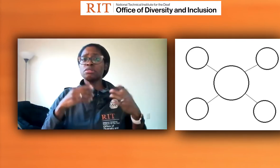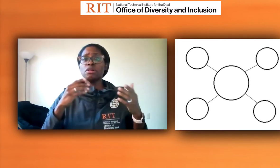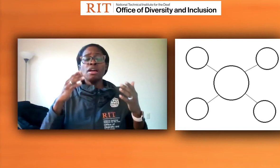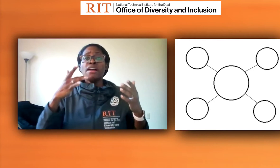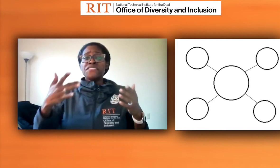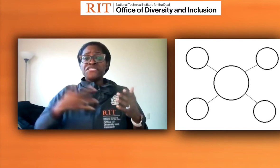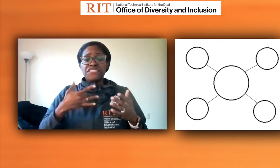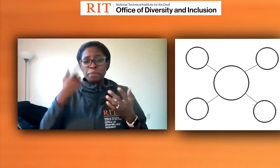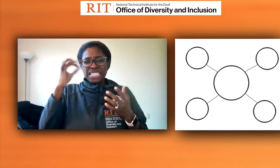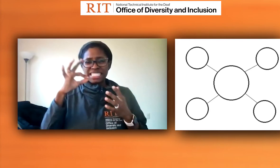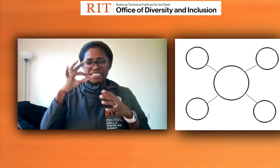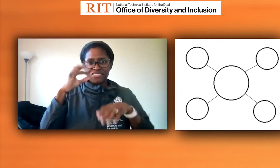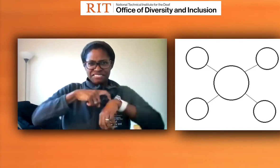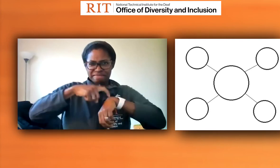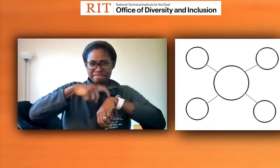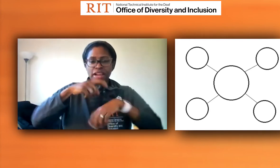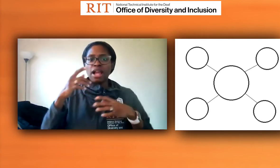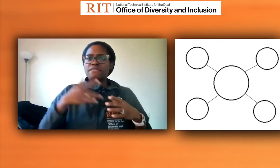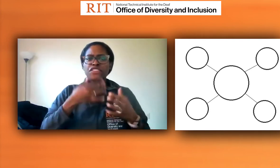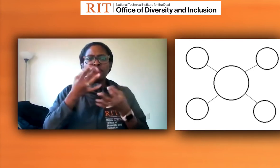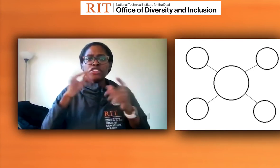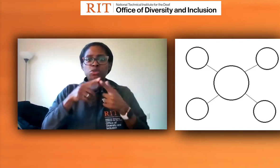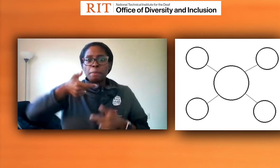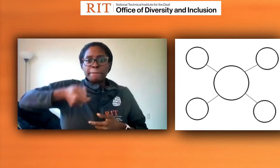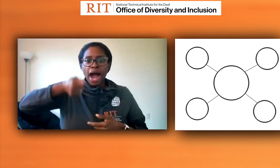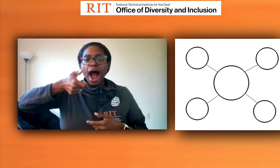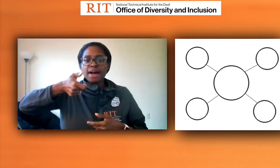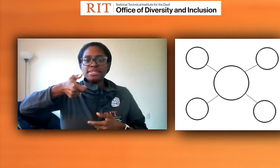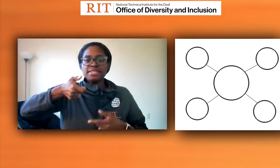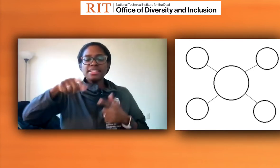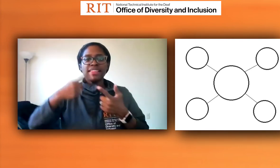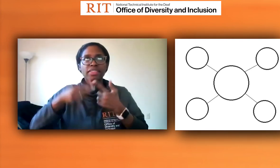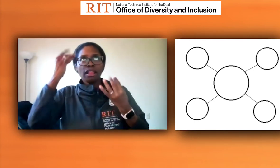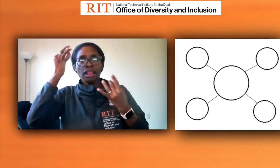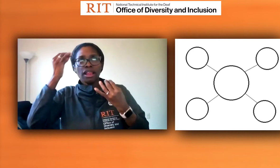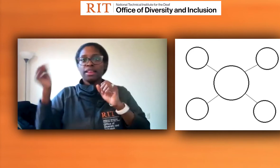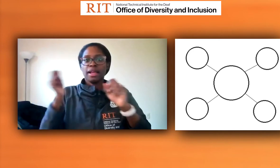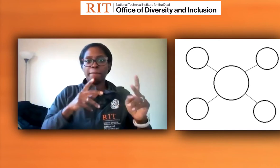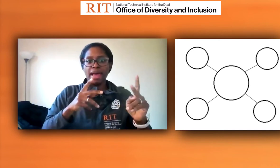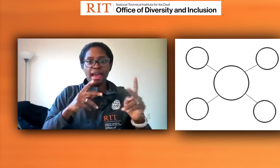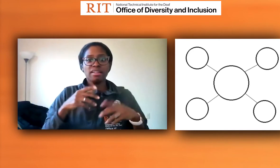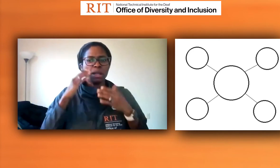Feel free, if you need to, to pause the video, take some more time to think about what you want to write,